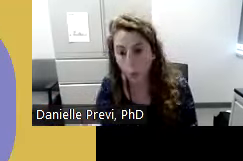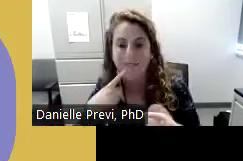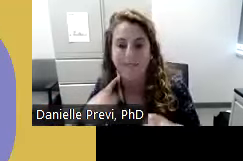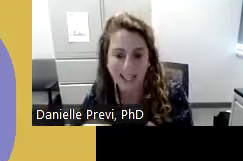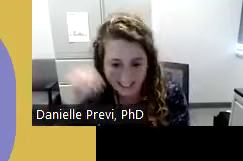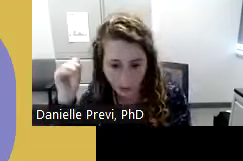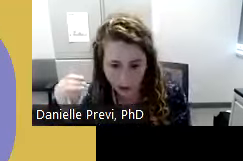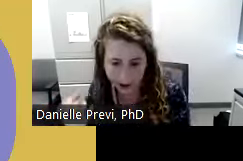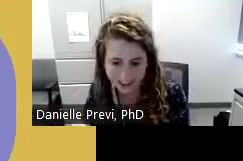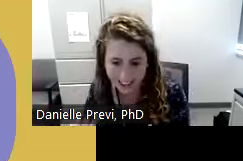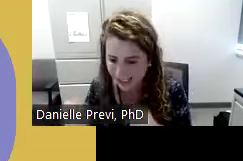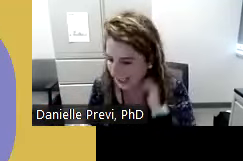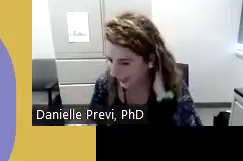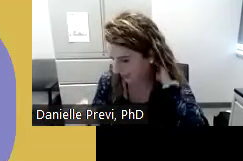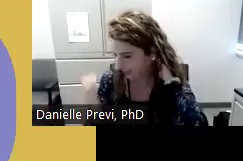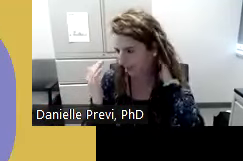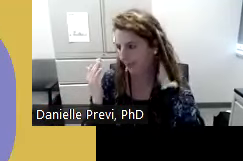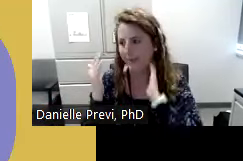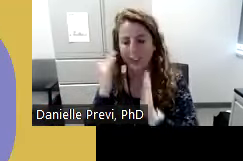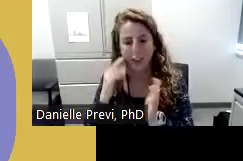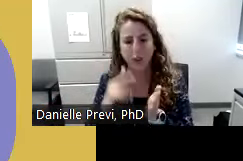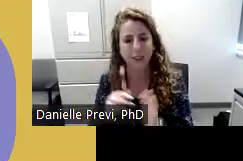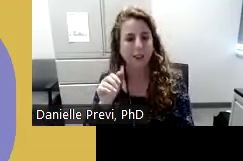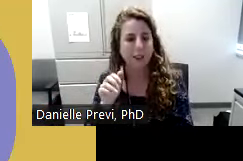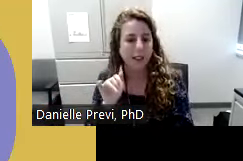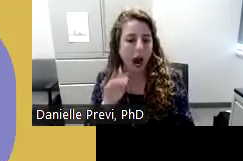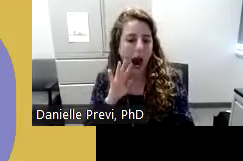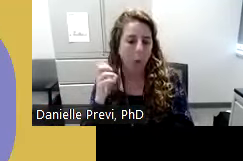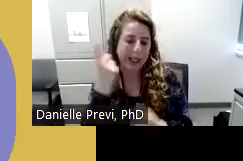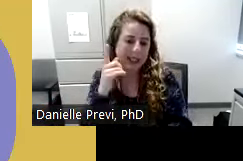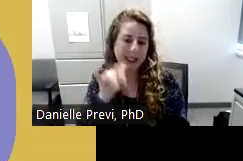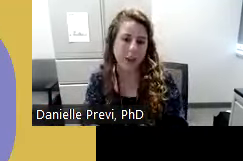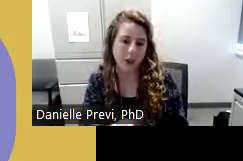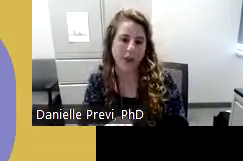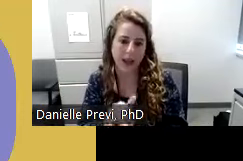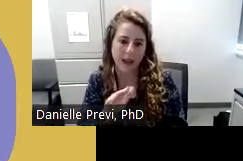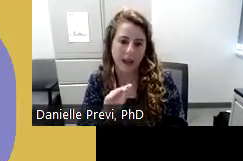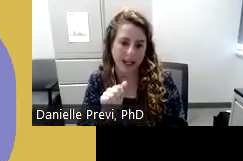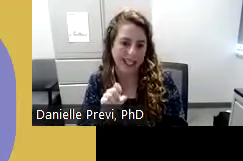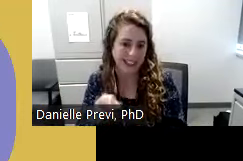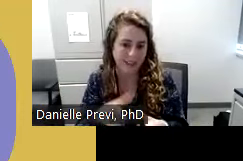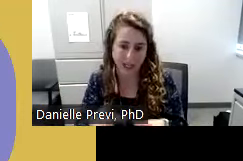the cochlear implant, and then finally, they turn to ASL later on in that child’s development. And I